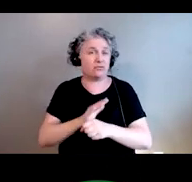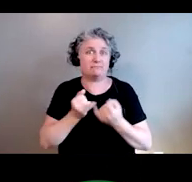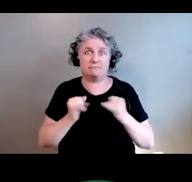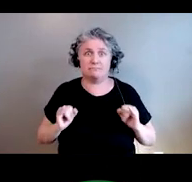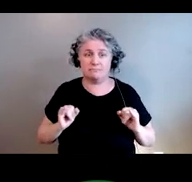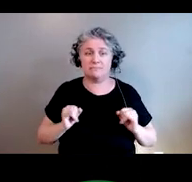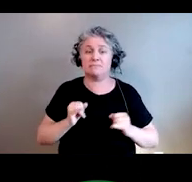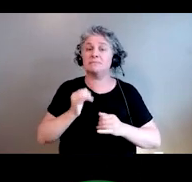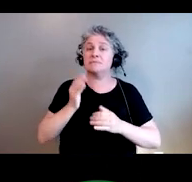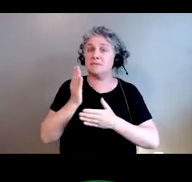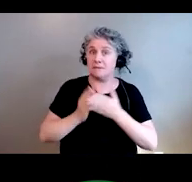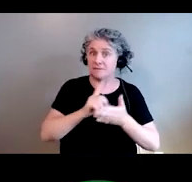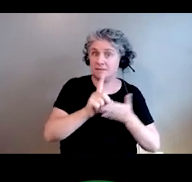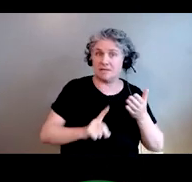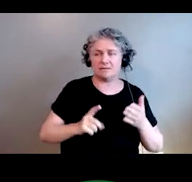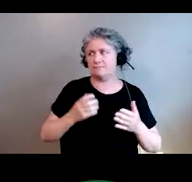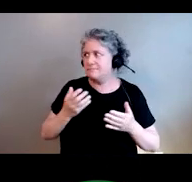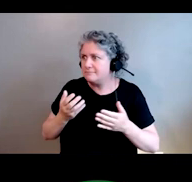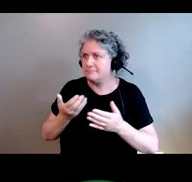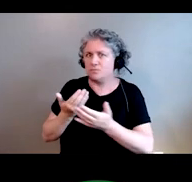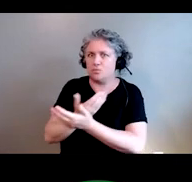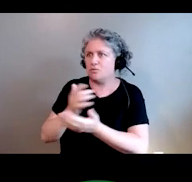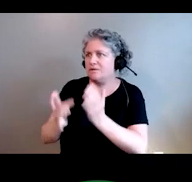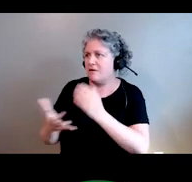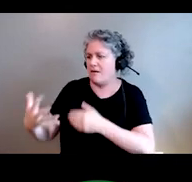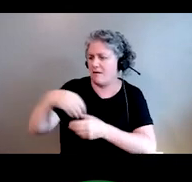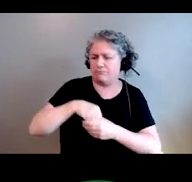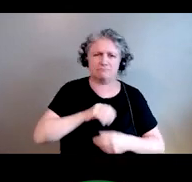This though leads to another solution that needs to be found and that is to establish